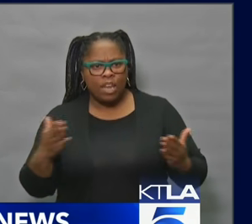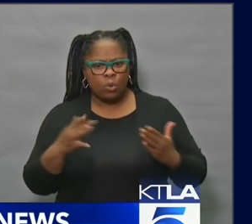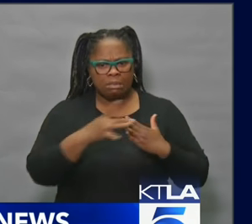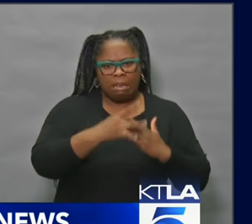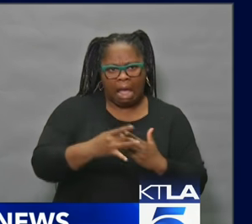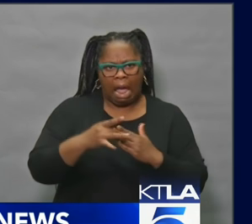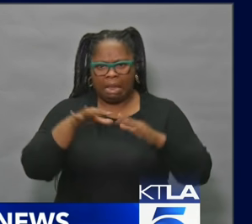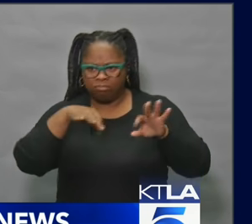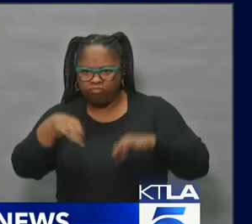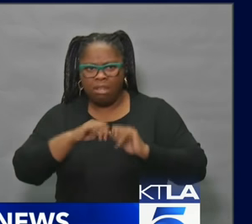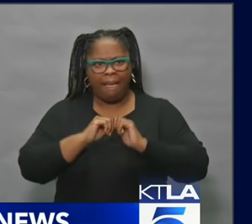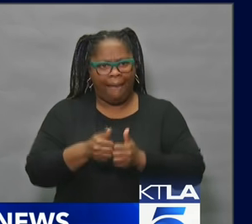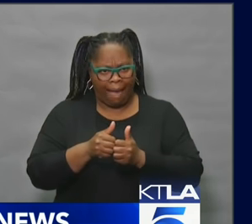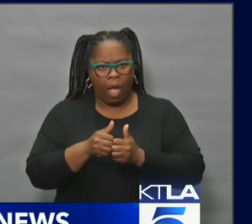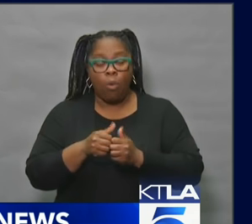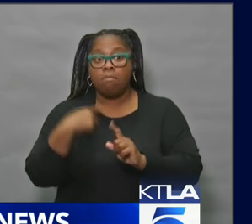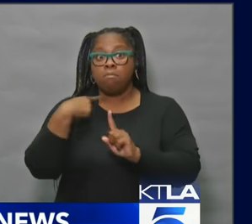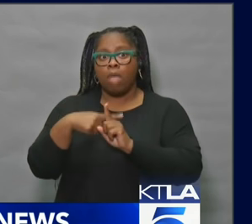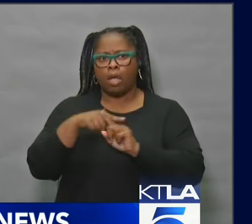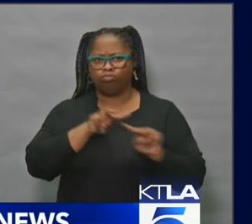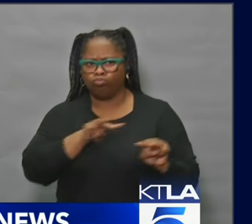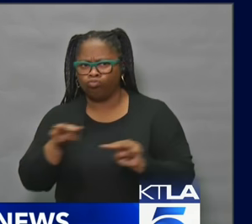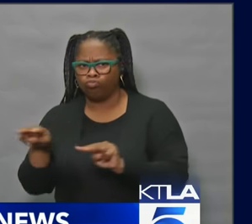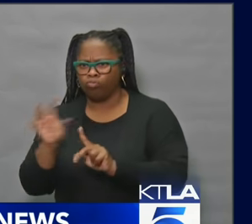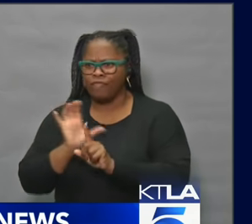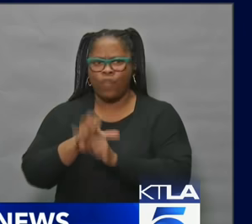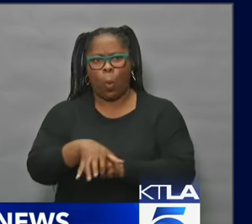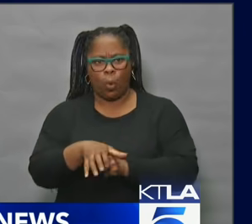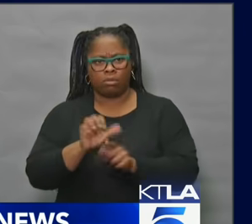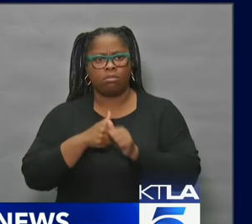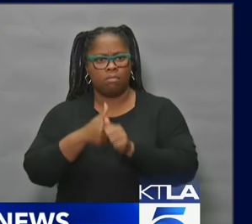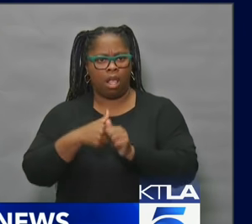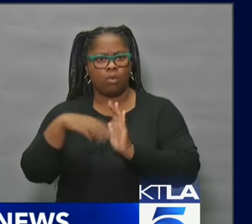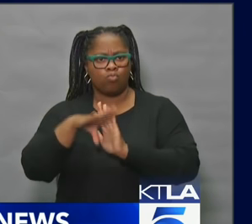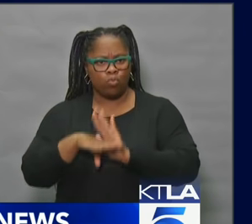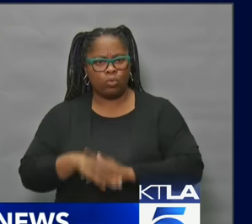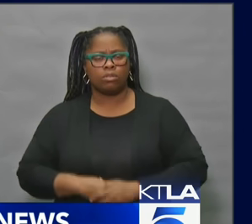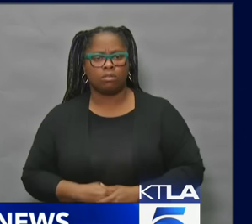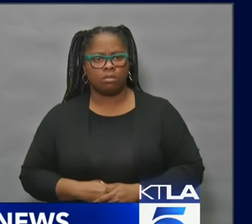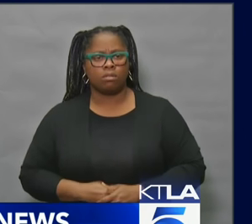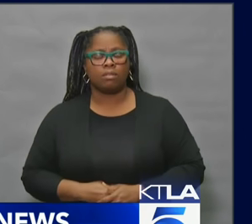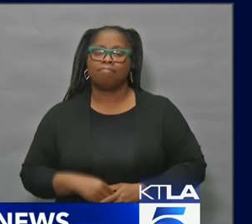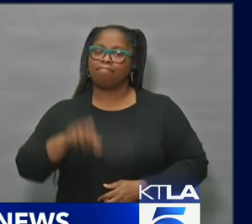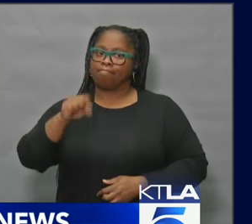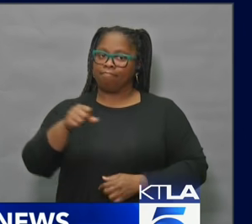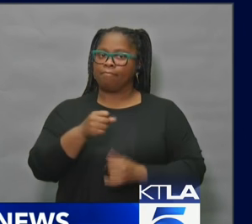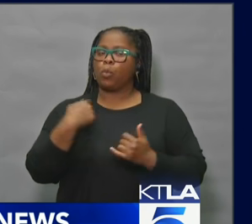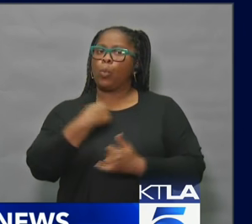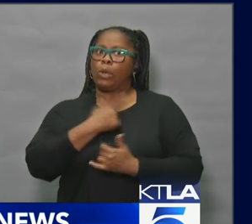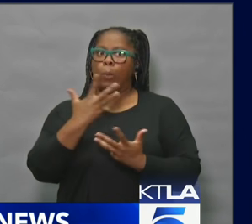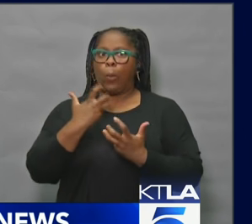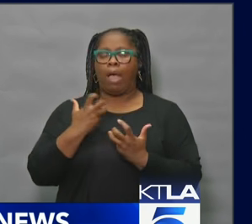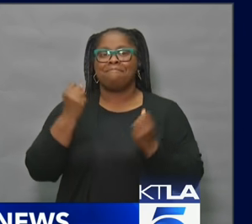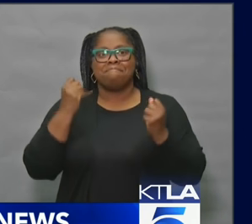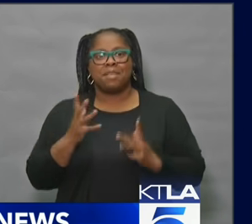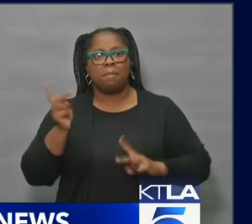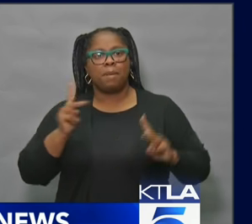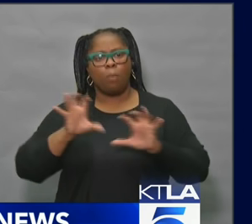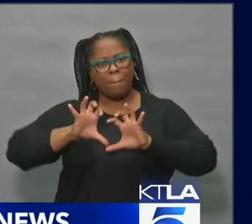THE COUNTY'S ROLLED PROVIDE BUSINESSES WITH EDUCATIONAL MATERIALS AND GUIDANCE TO MAKE THIS POSSIBLE AND TO ENFORCE